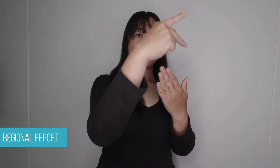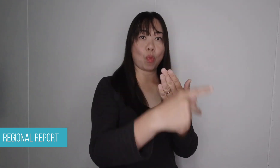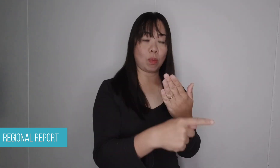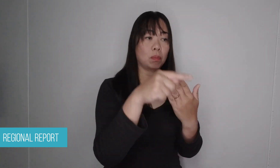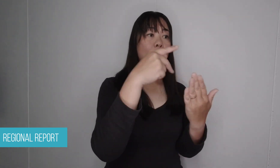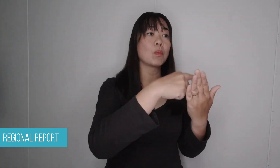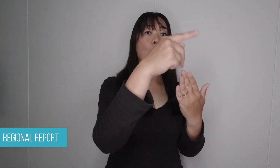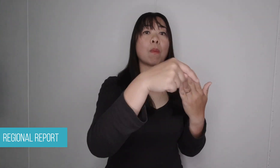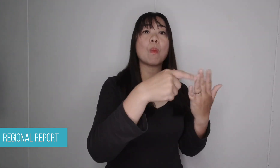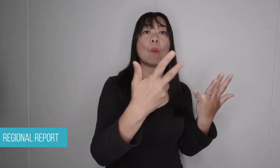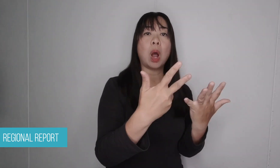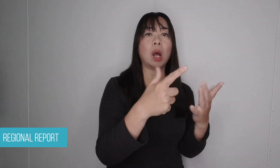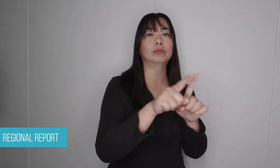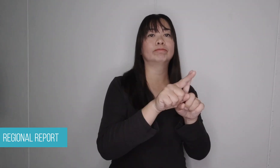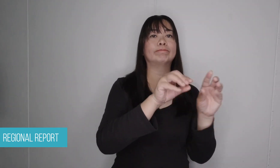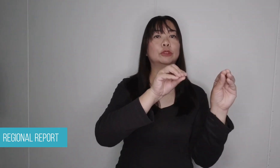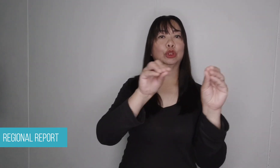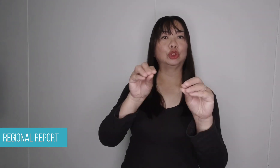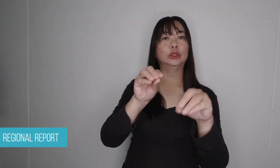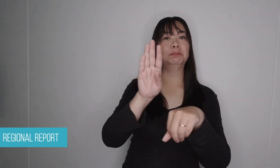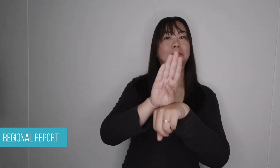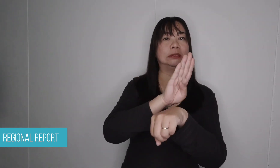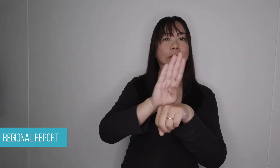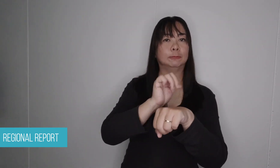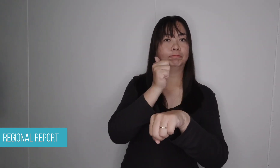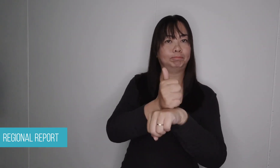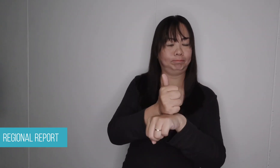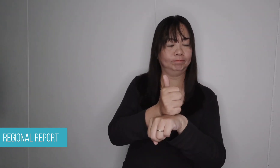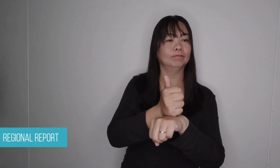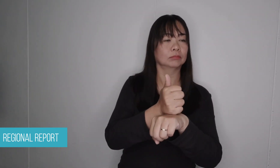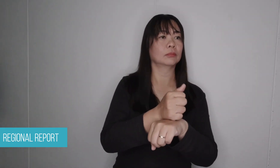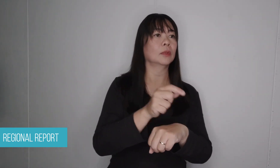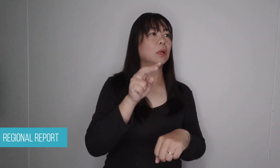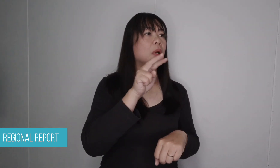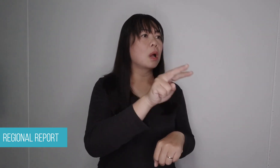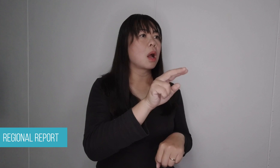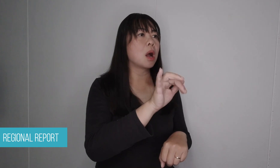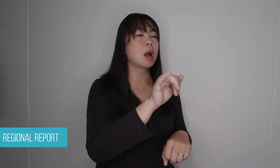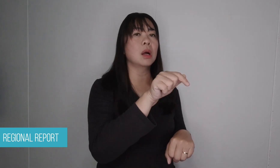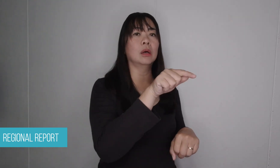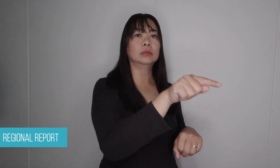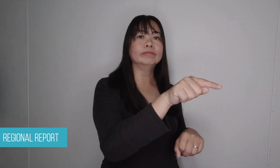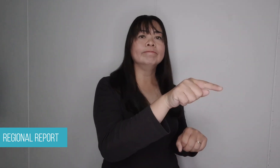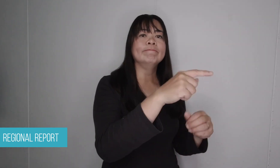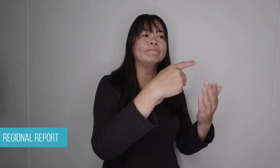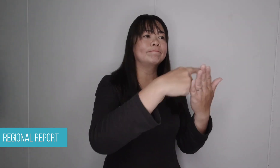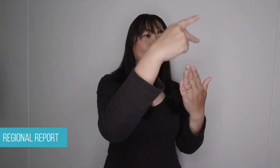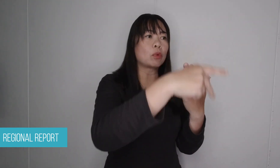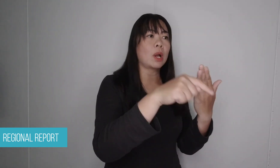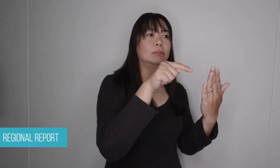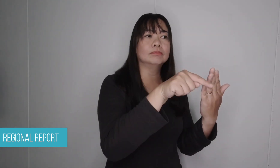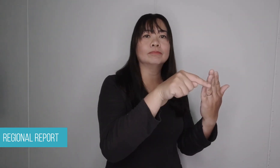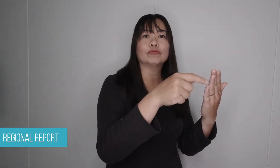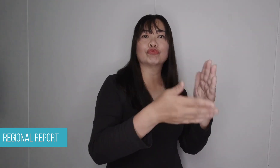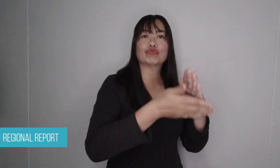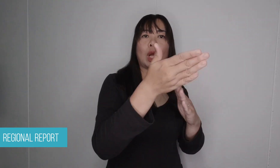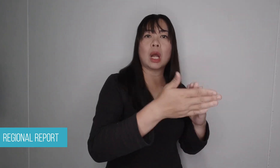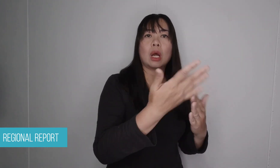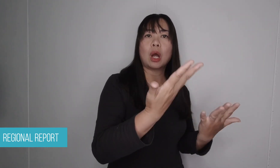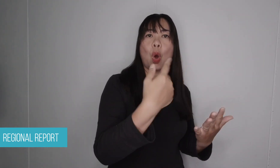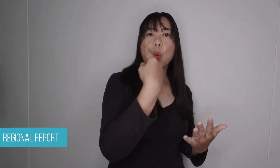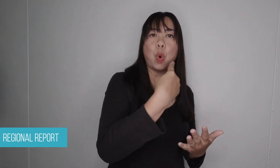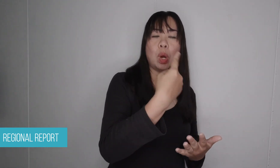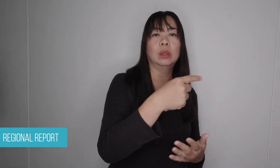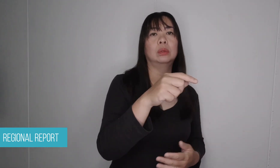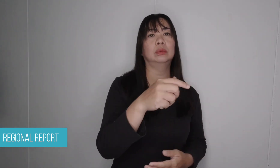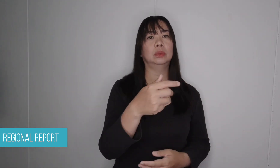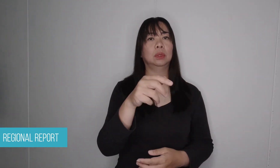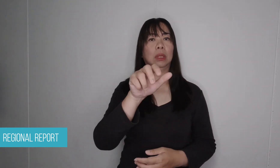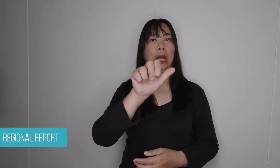Then they found out about an entrepreneurship program run by Arisprop